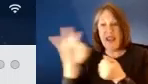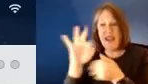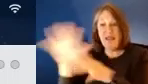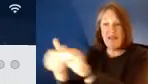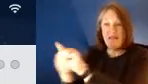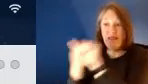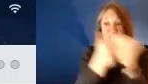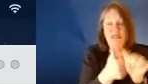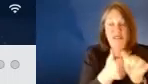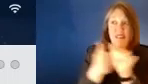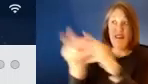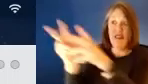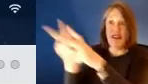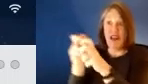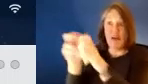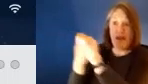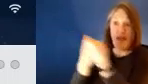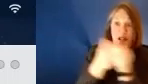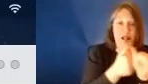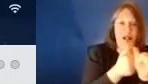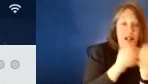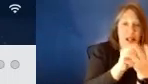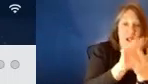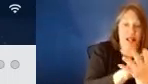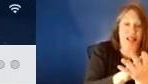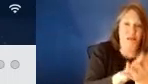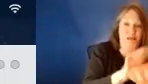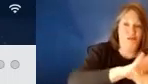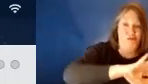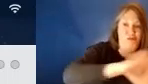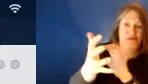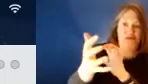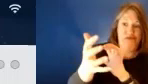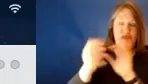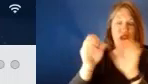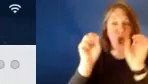and pasted, it could create problems for the system